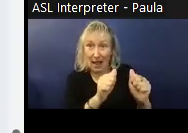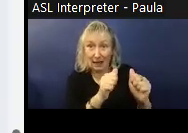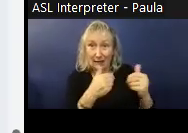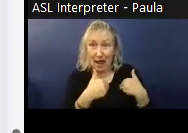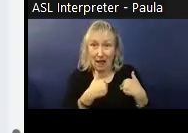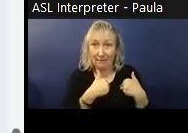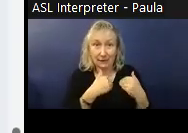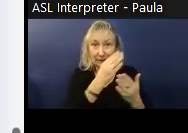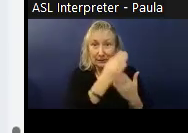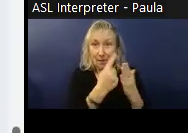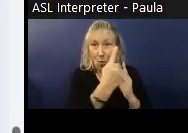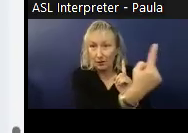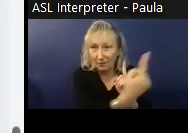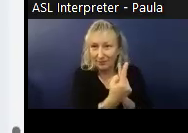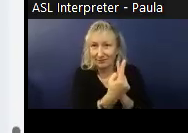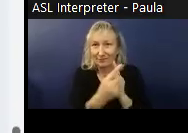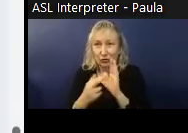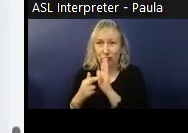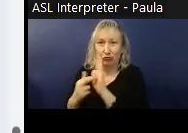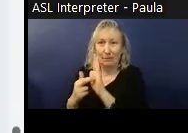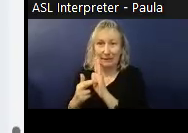And I just, I want to just like make sure that you,